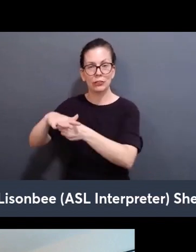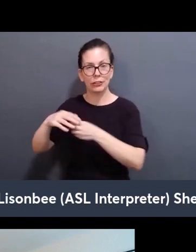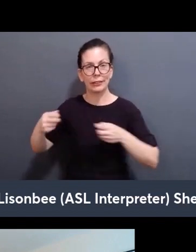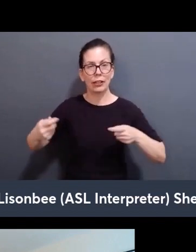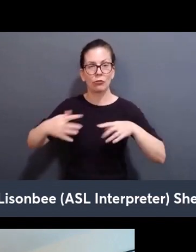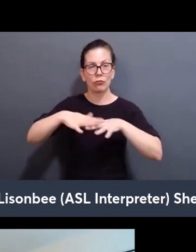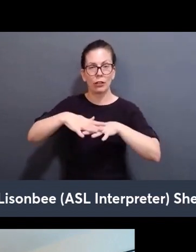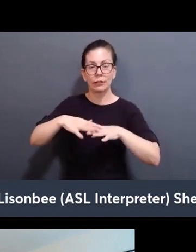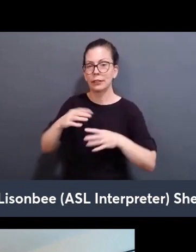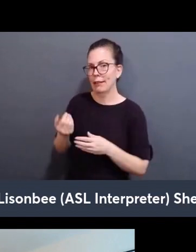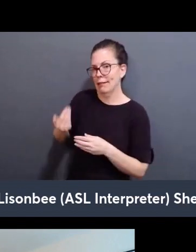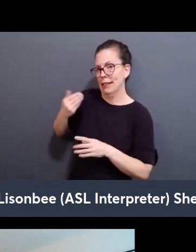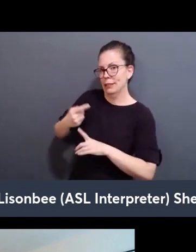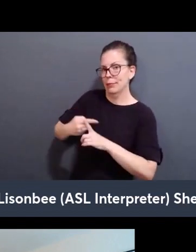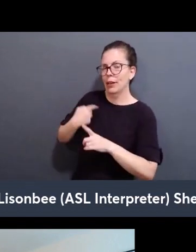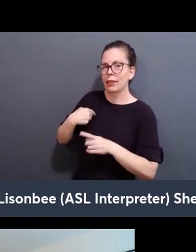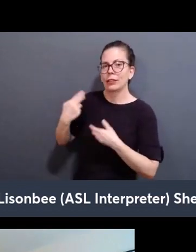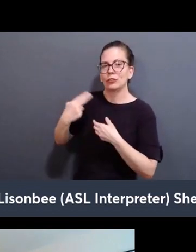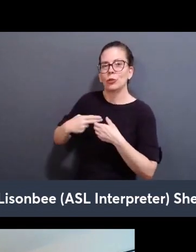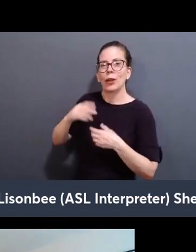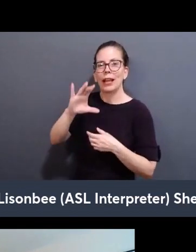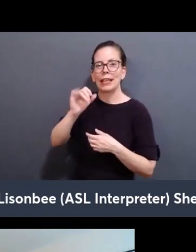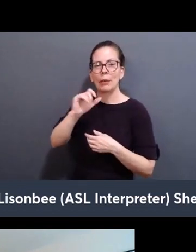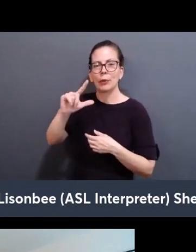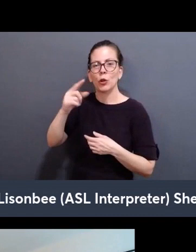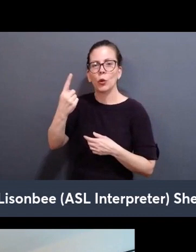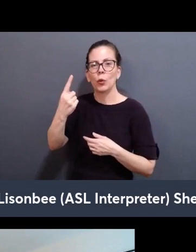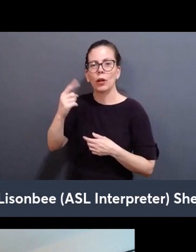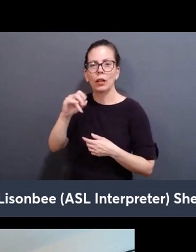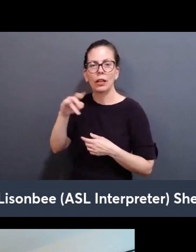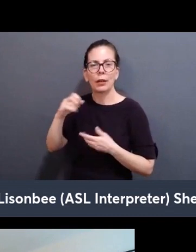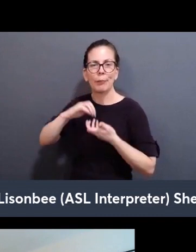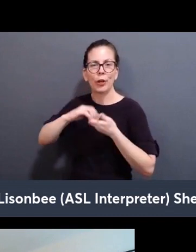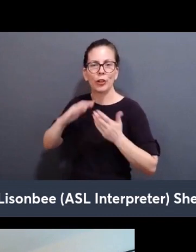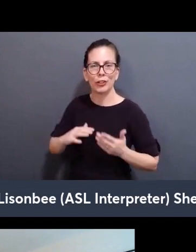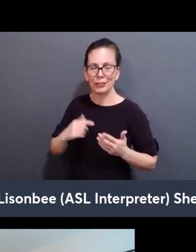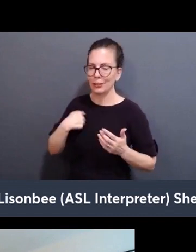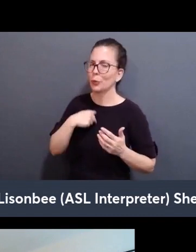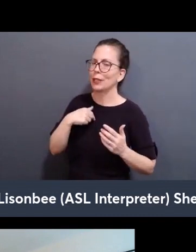by our excellent partners at Capital One. So we do expect to keep coming back to the show,